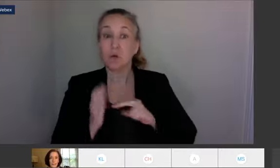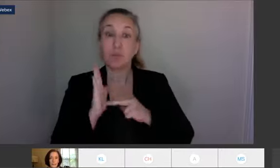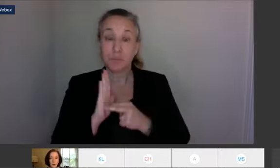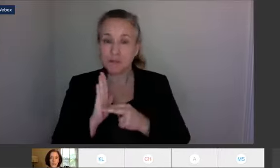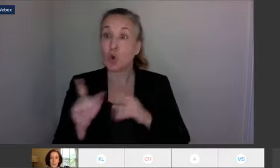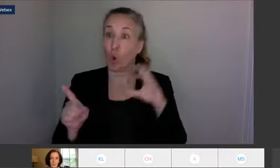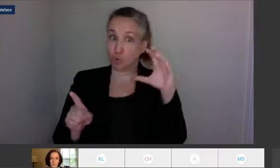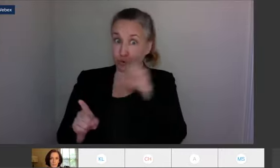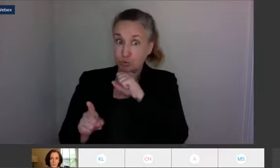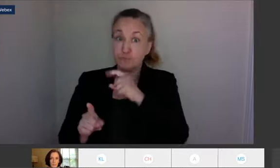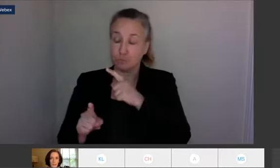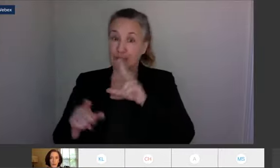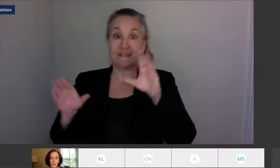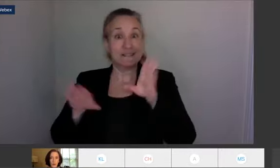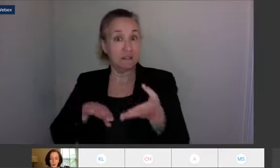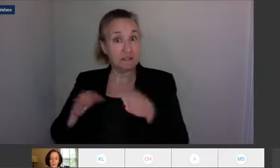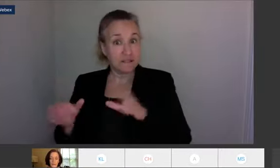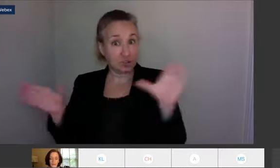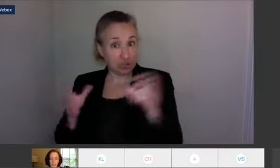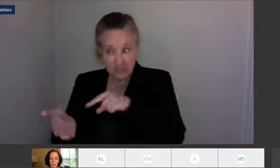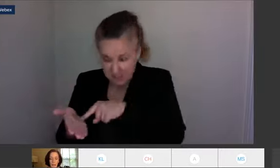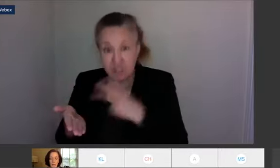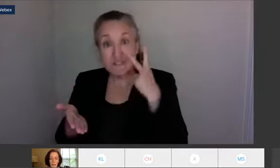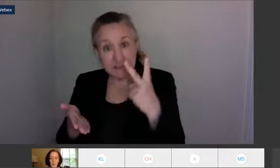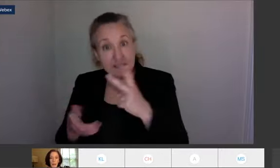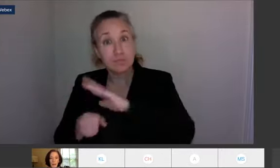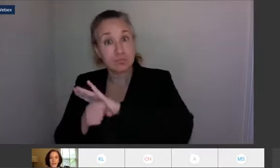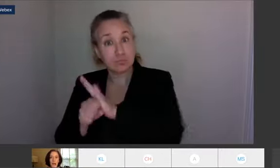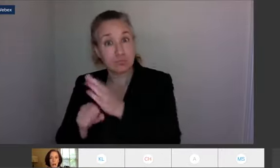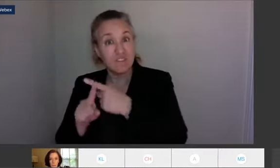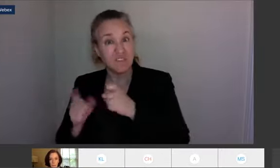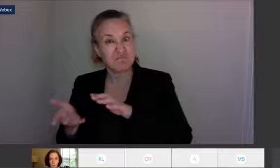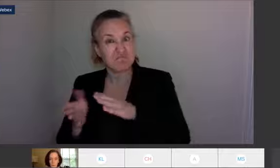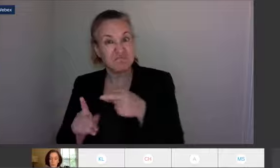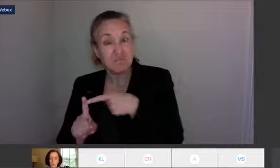listed on the death certificate as a cause of death but not confirmed by a